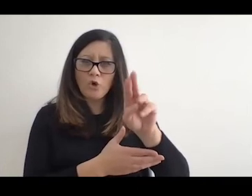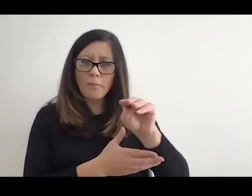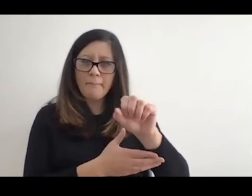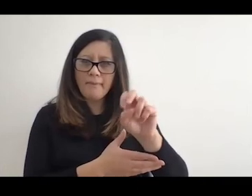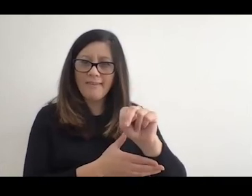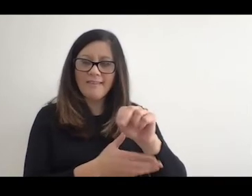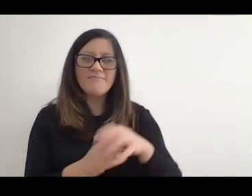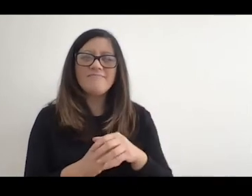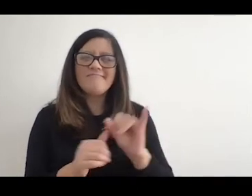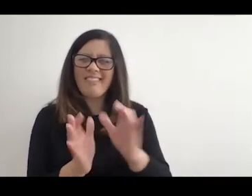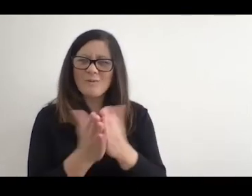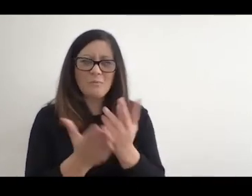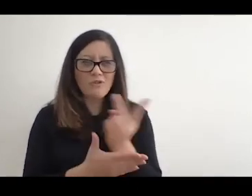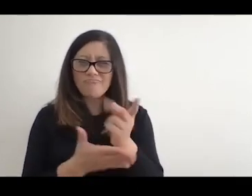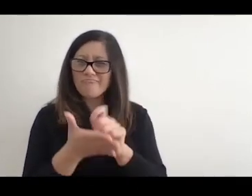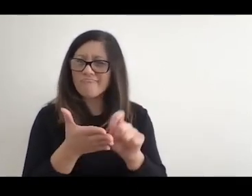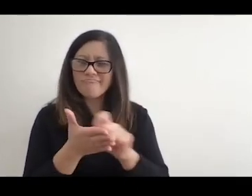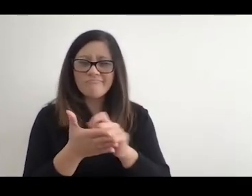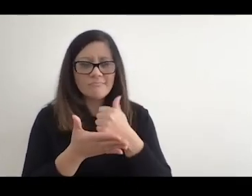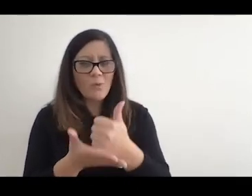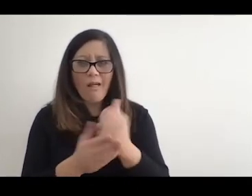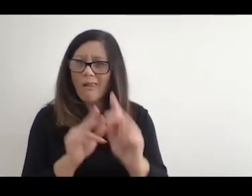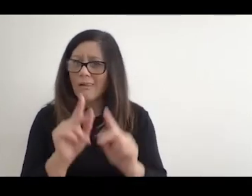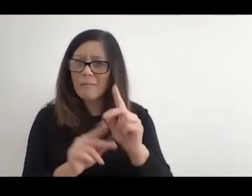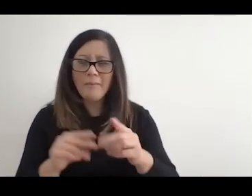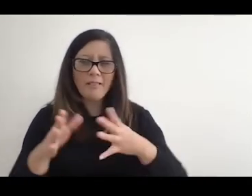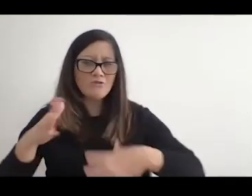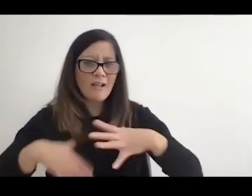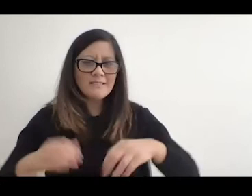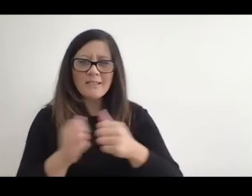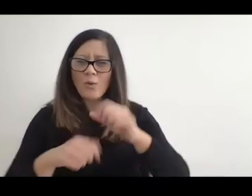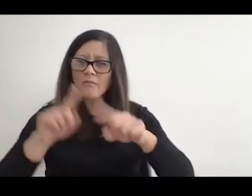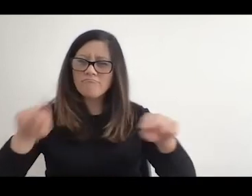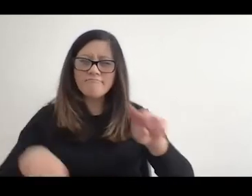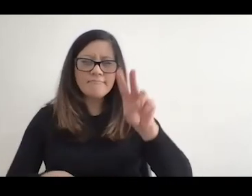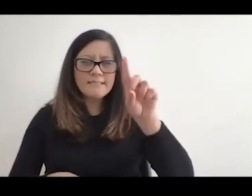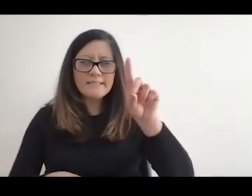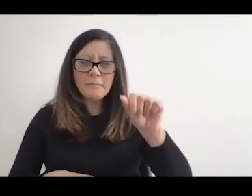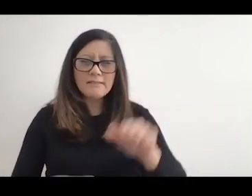This was a book that they just put together to help people. Dressing with various disabilities.